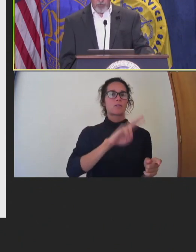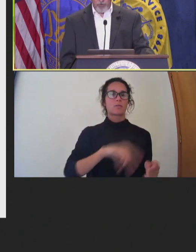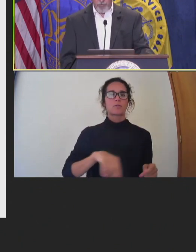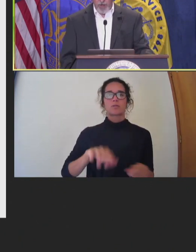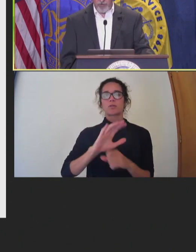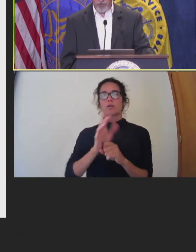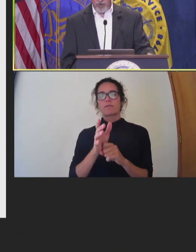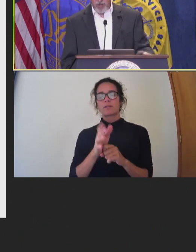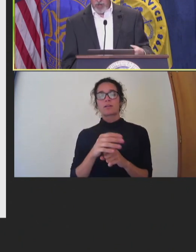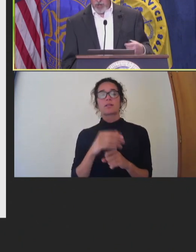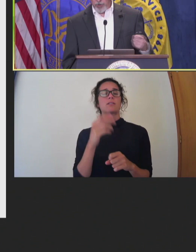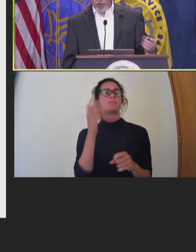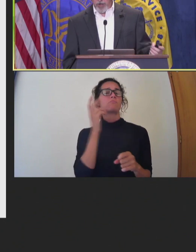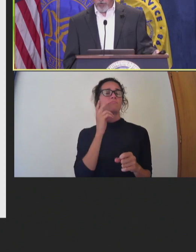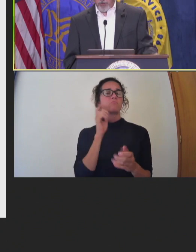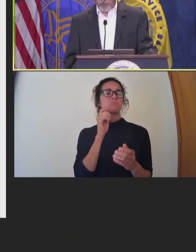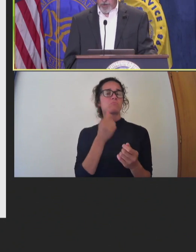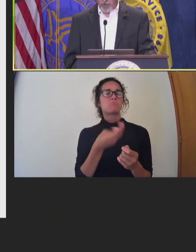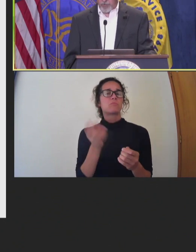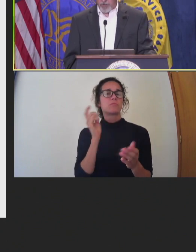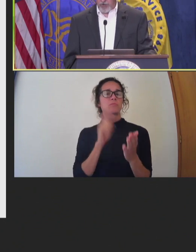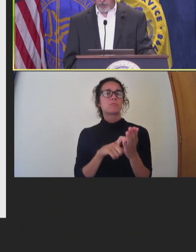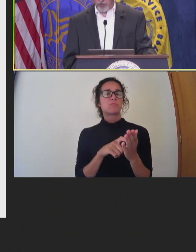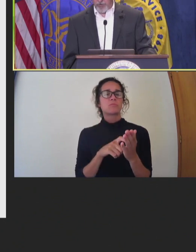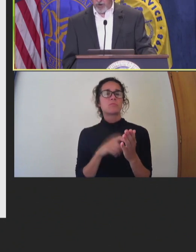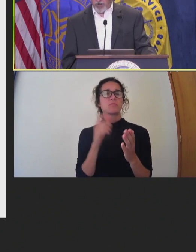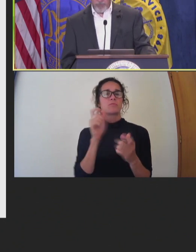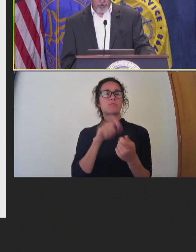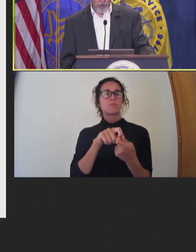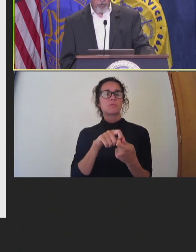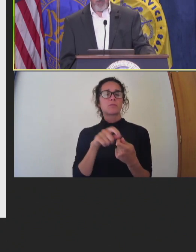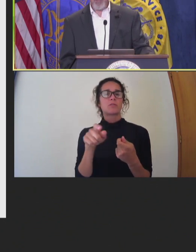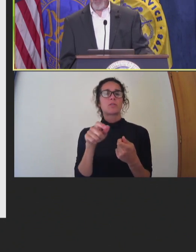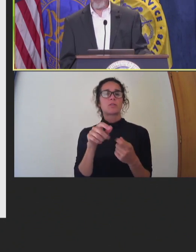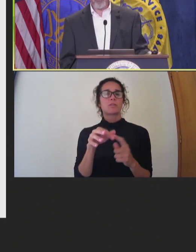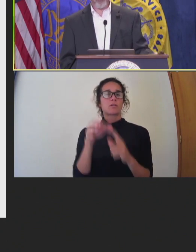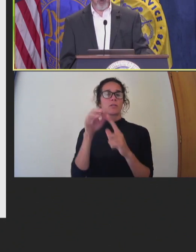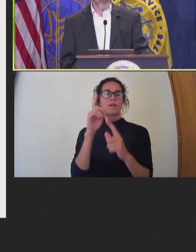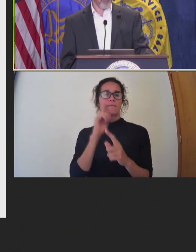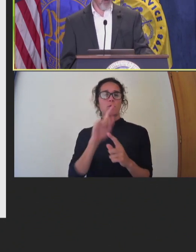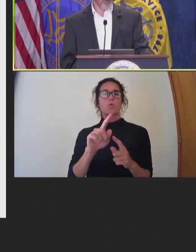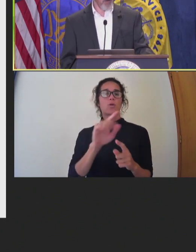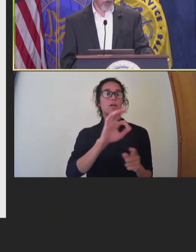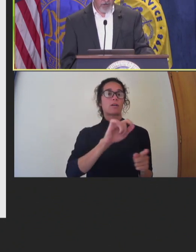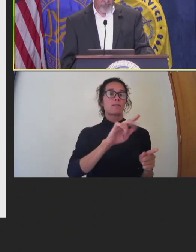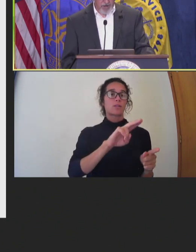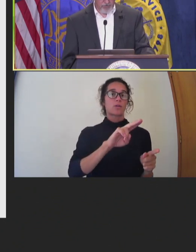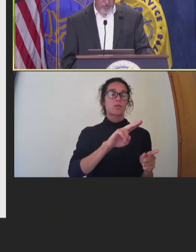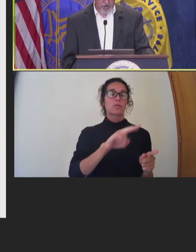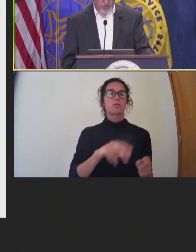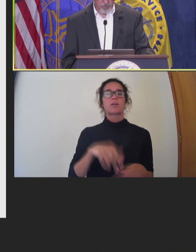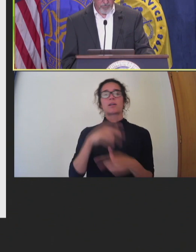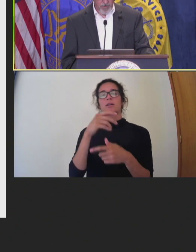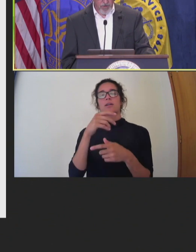responses, including underestimating the potential severity of flu and mistrust of COVID-19 vaccines.